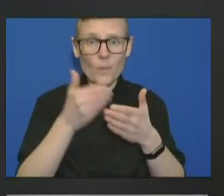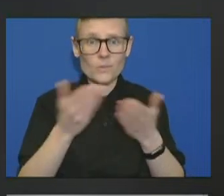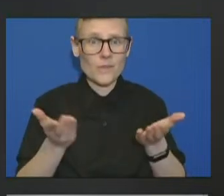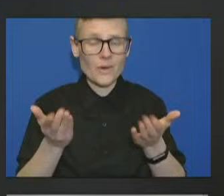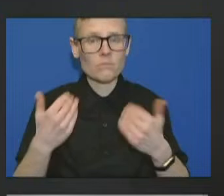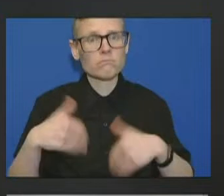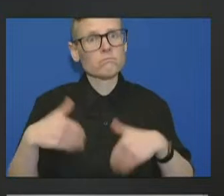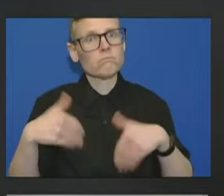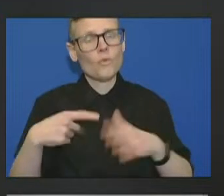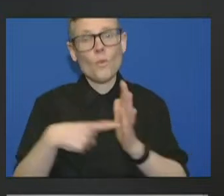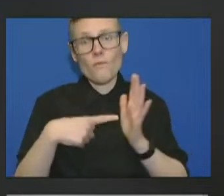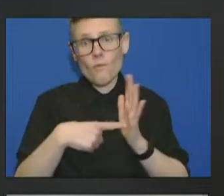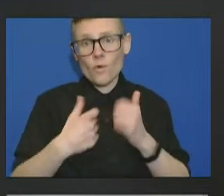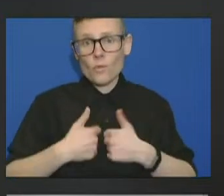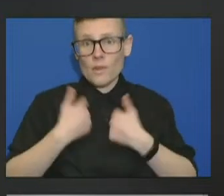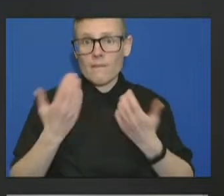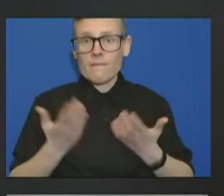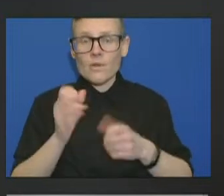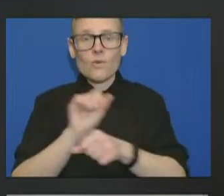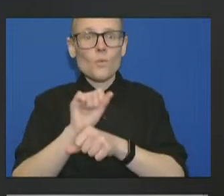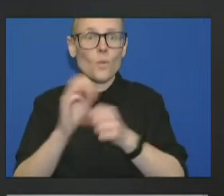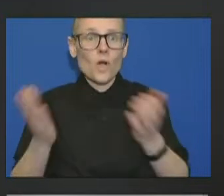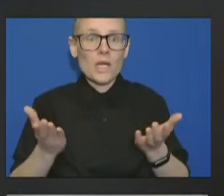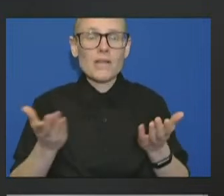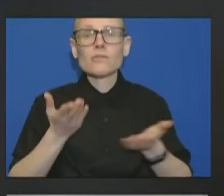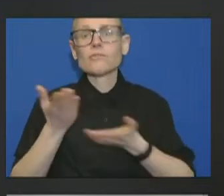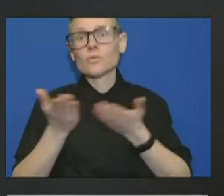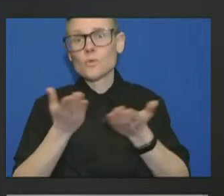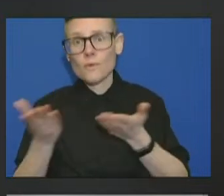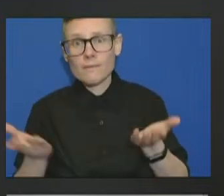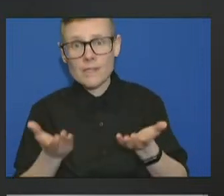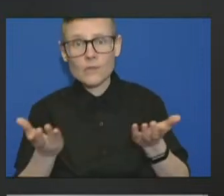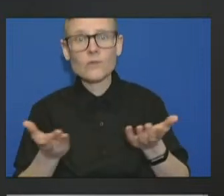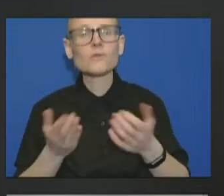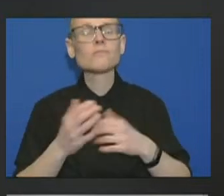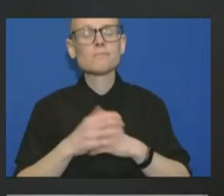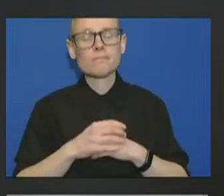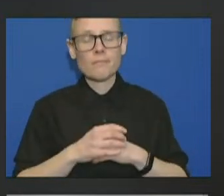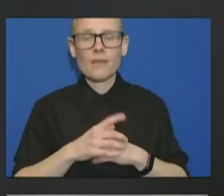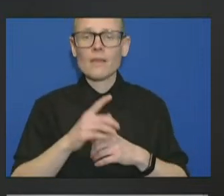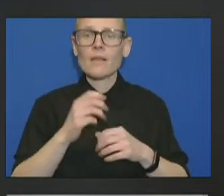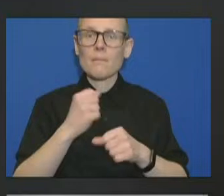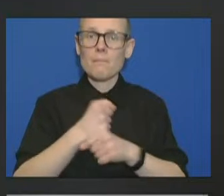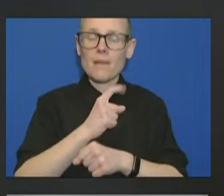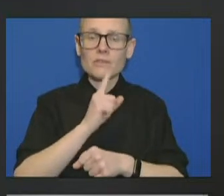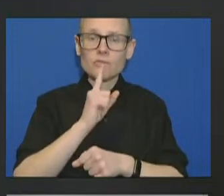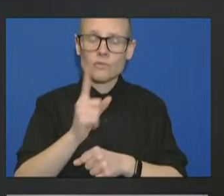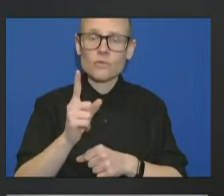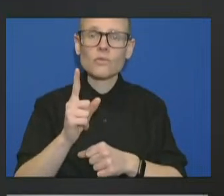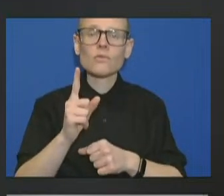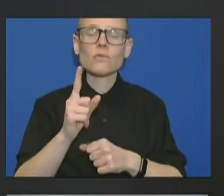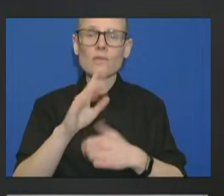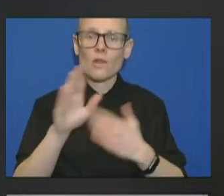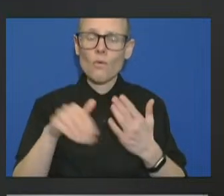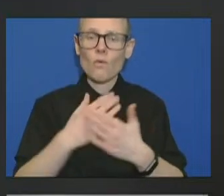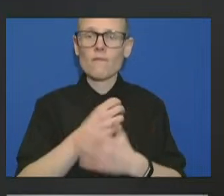Montgomery County, or in a close by area, to afford to live in Montgomery County and to work